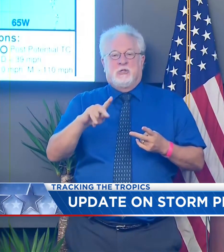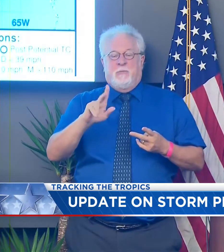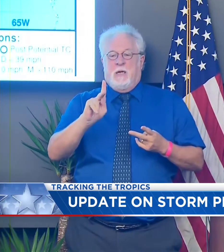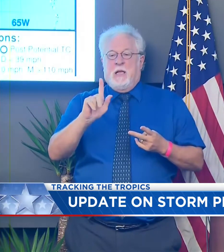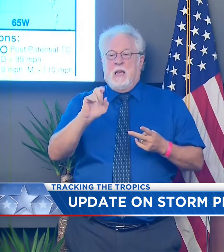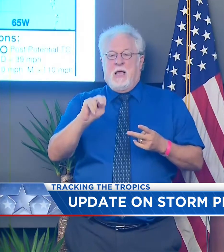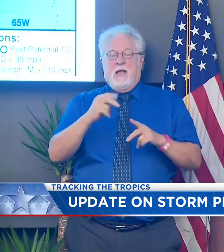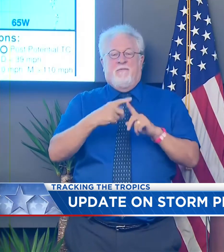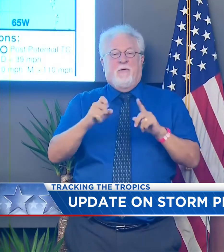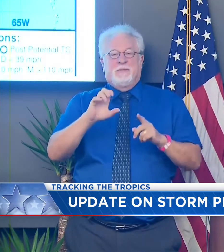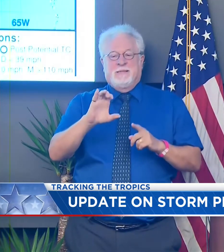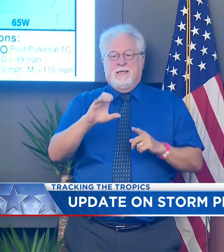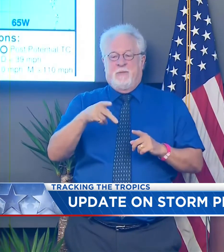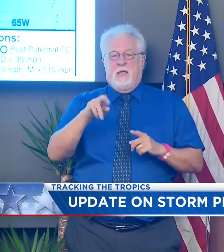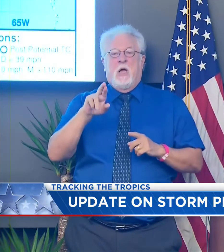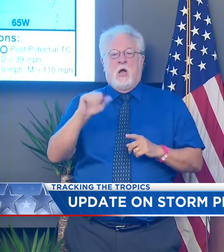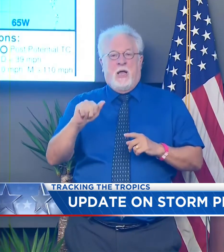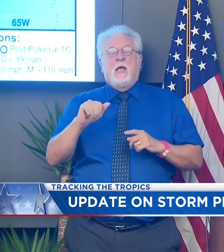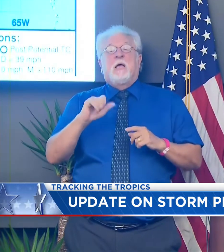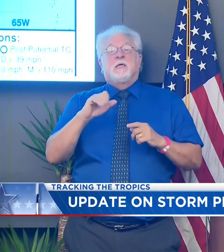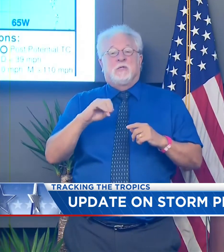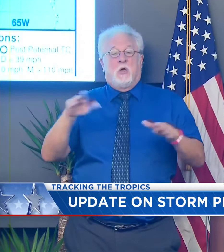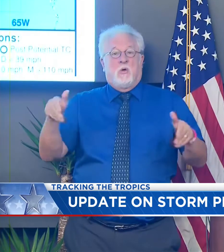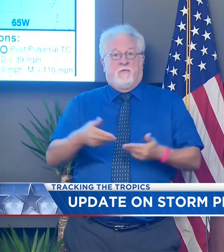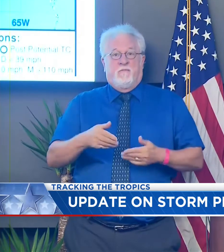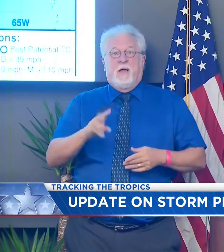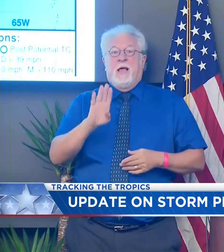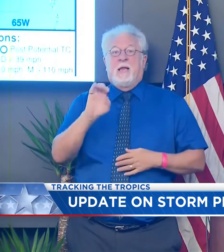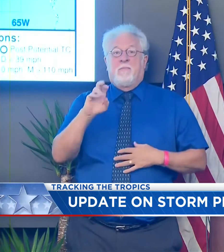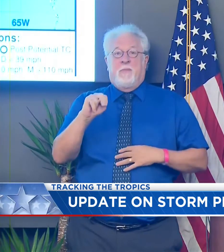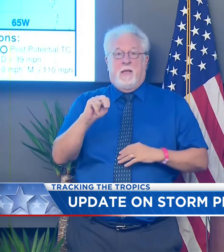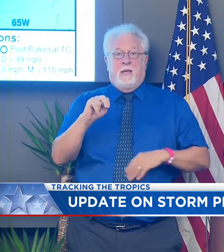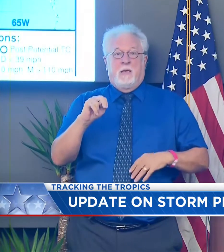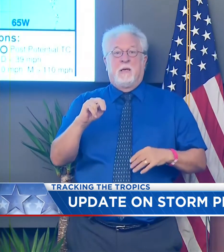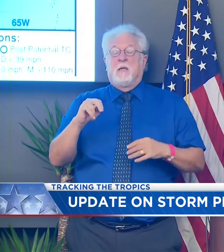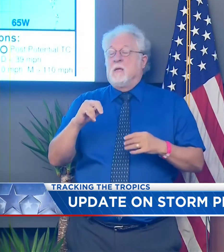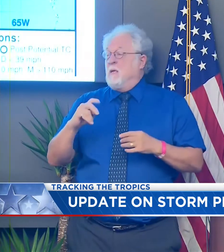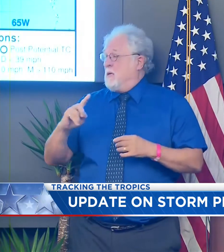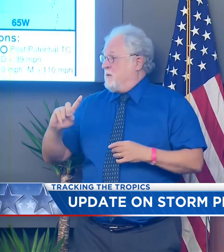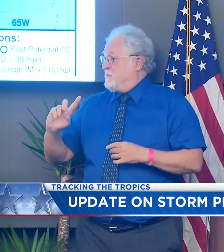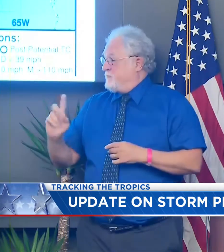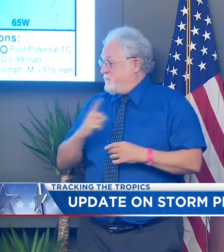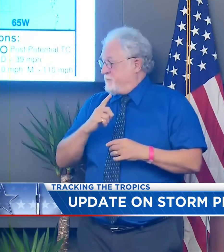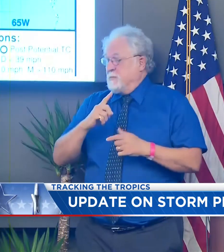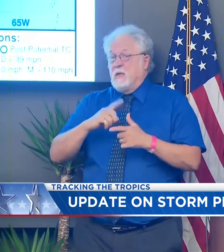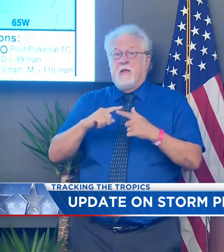WADELL, GENERAL WITH THE LOUISIANA NATIONAL GUARD AND WE HAVE PRESIDENT CORTEZ AND CHIP